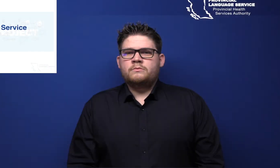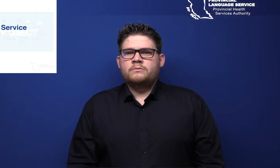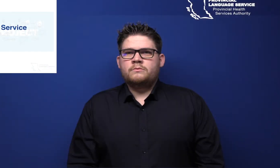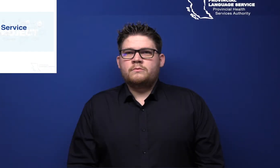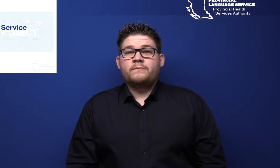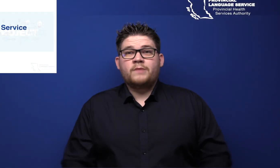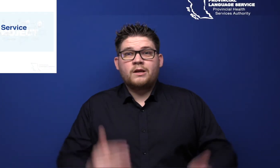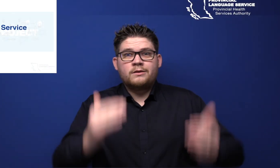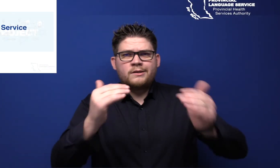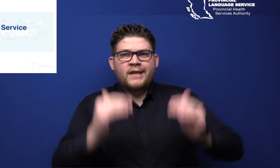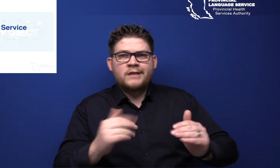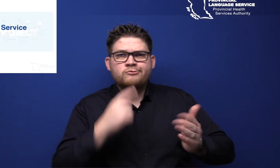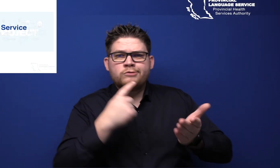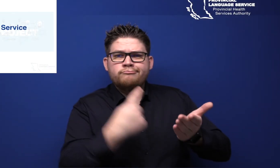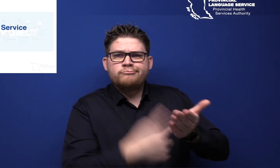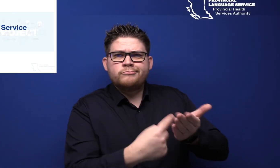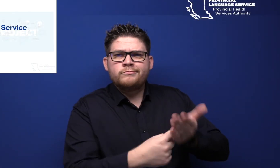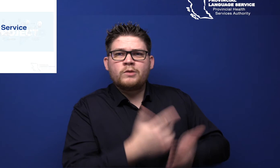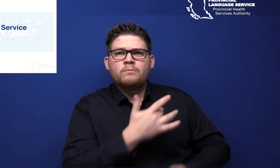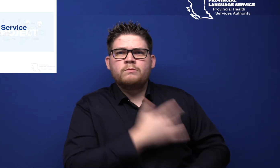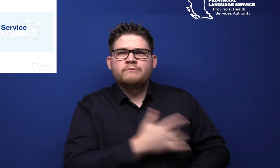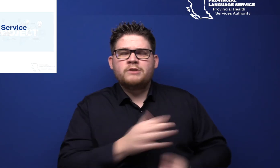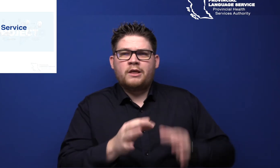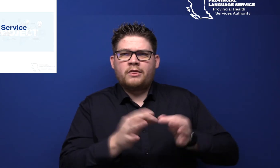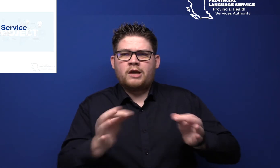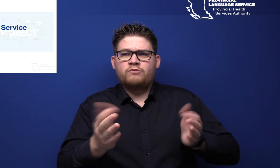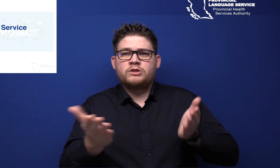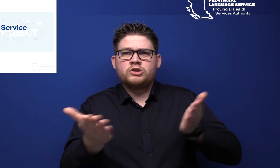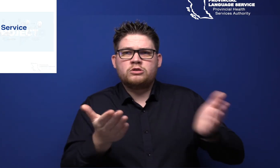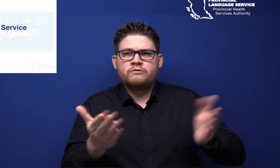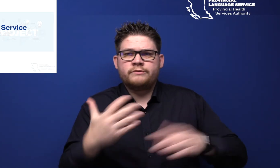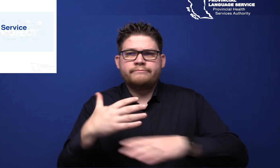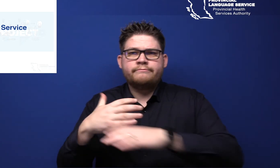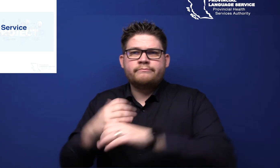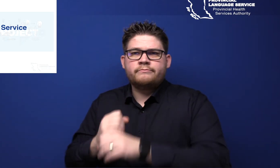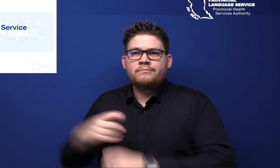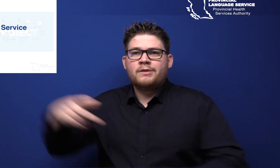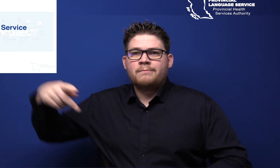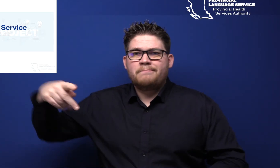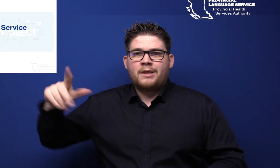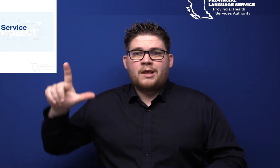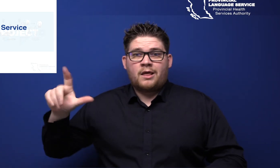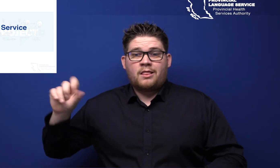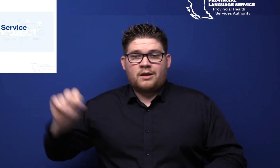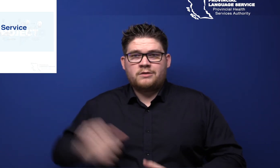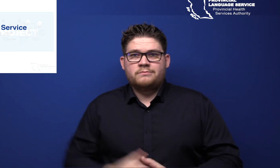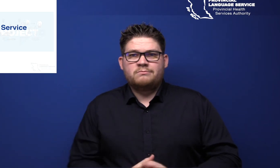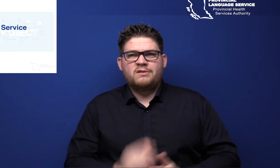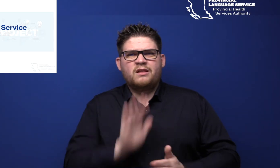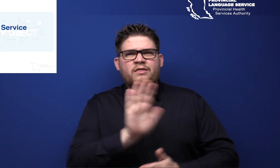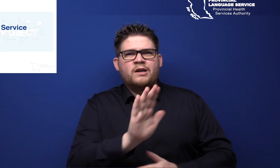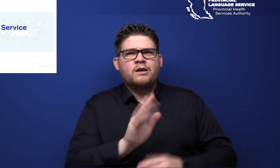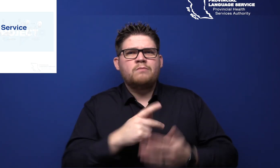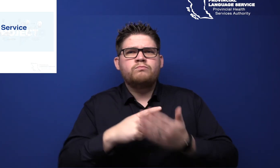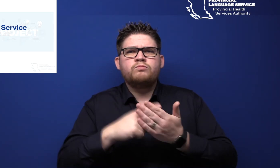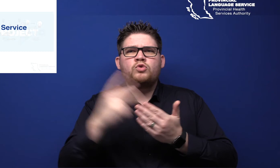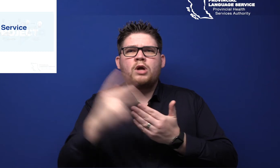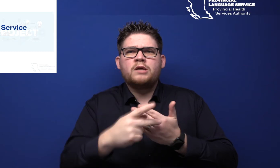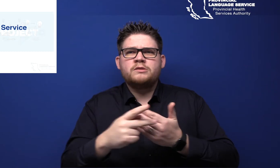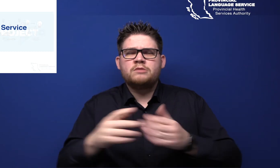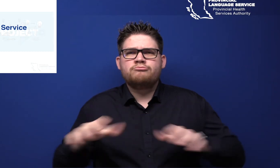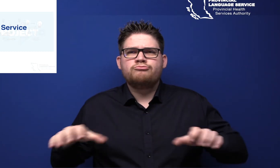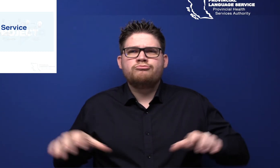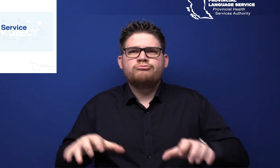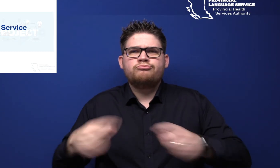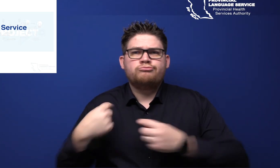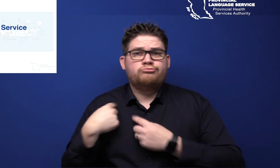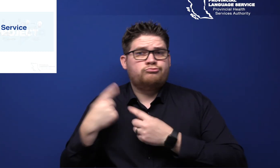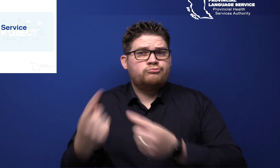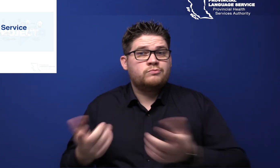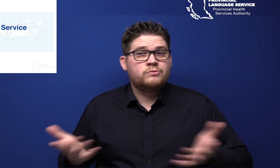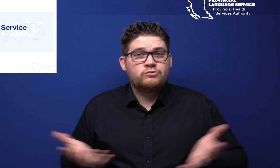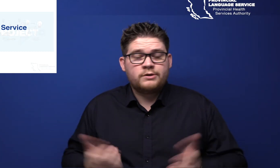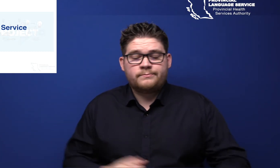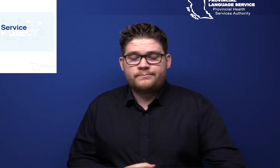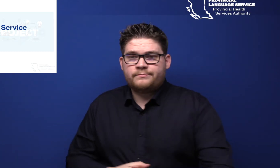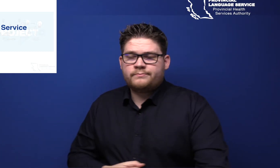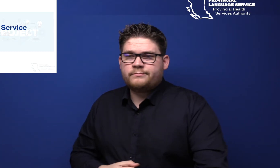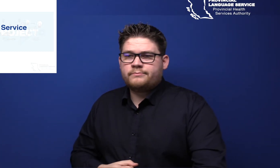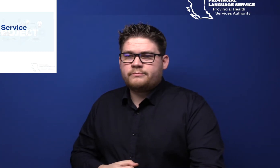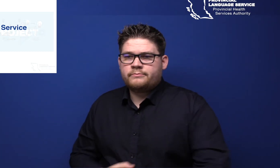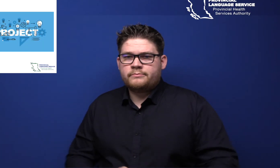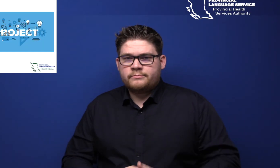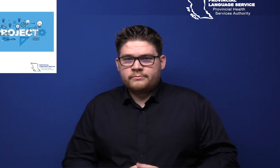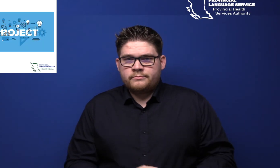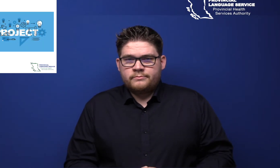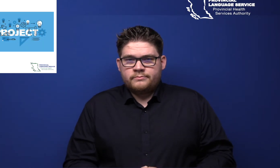NEXT, WE'LL GO OVER THE PROVINCIAL LANGUAGE SERVICE, PLS ONGOING PROJECTS.